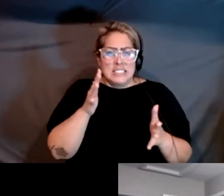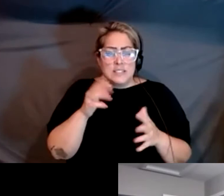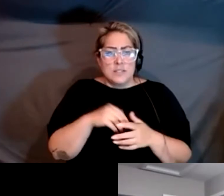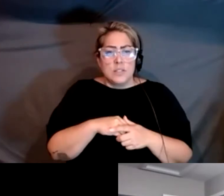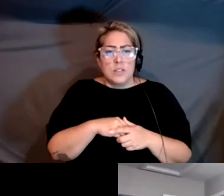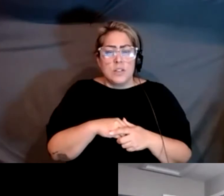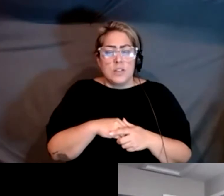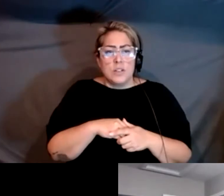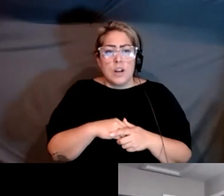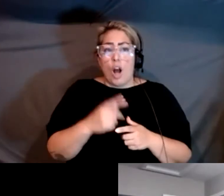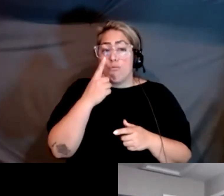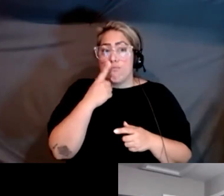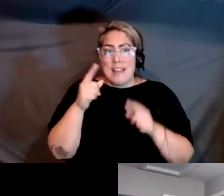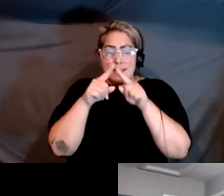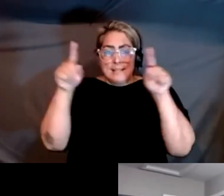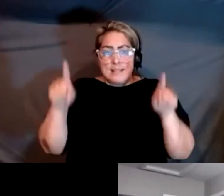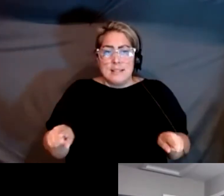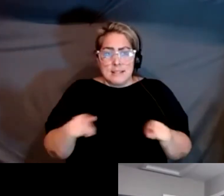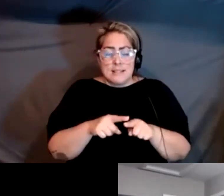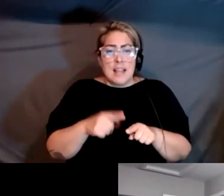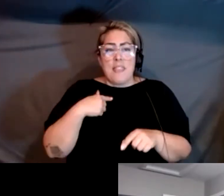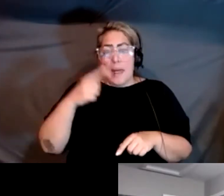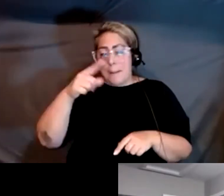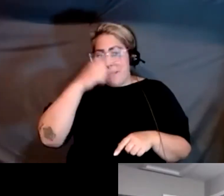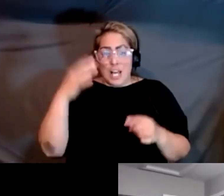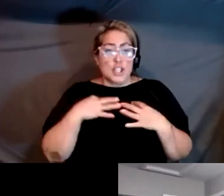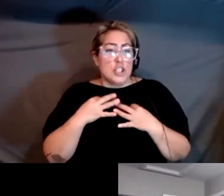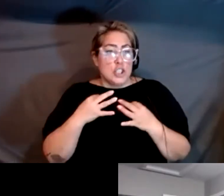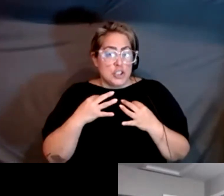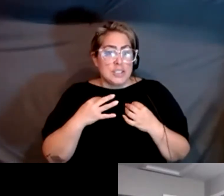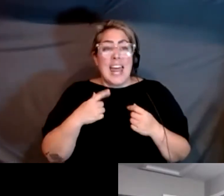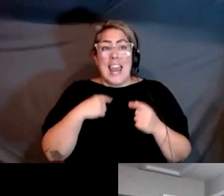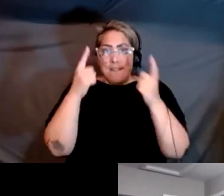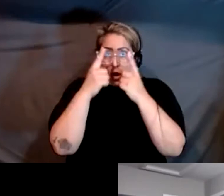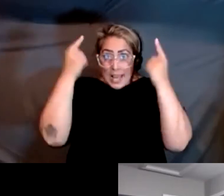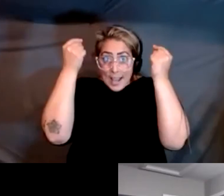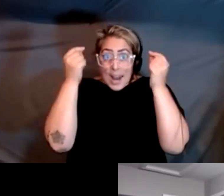a Black shirt and cat eye glasses and